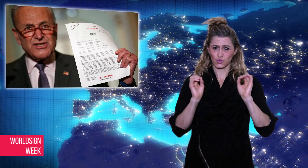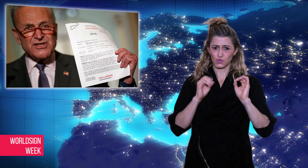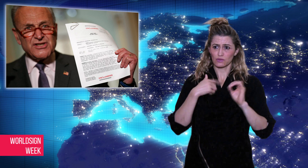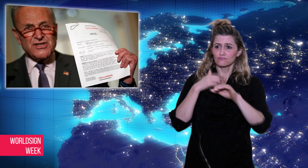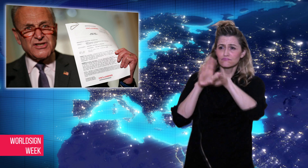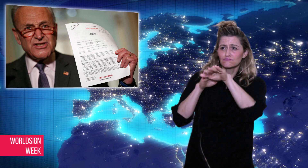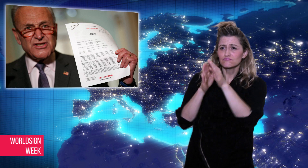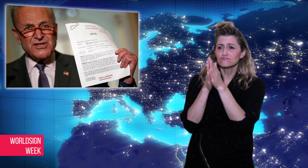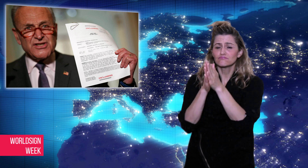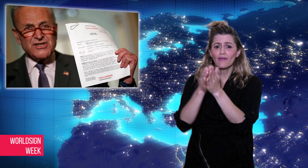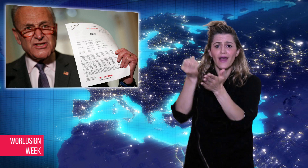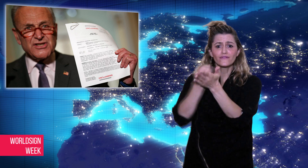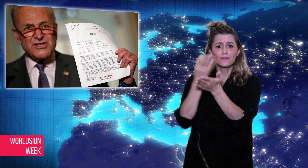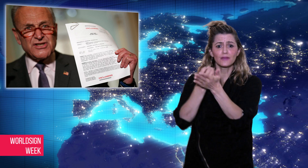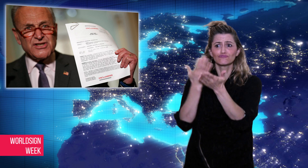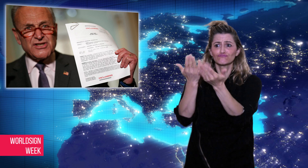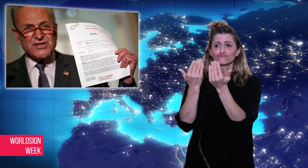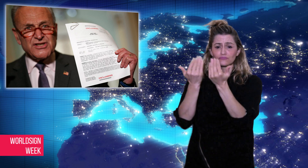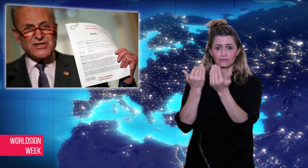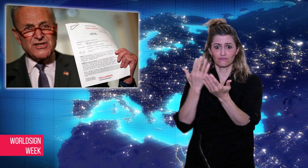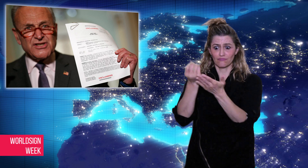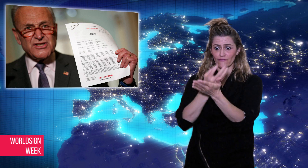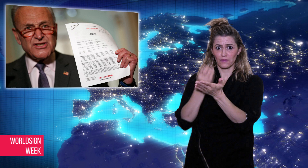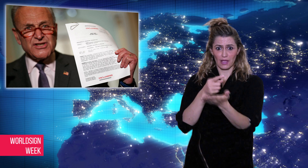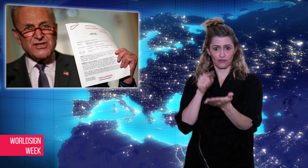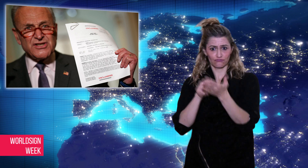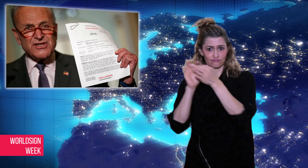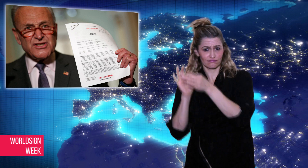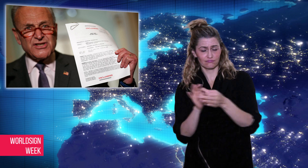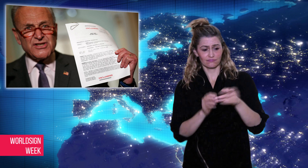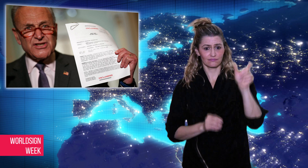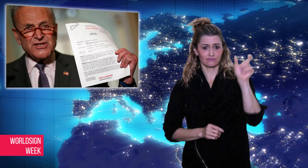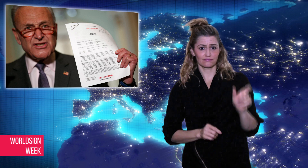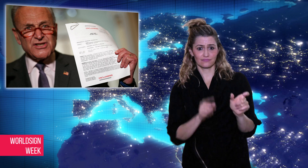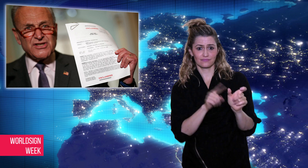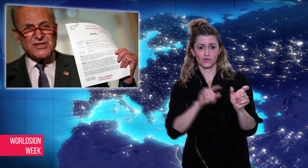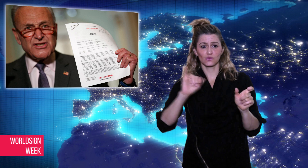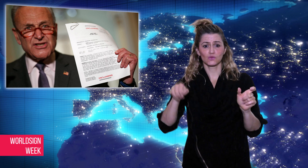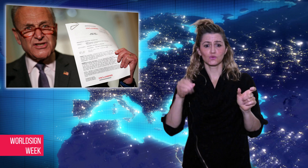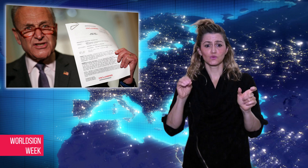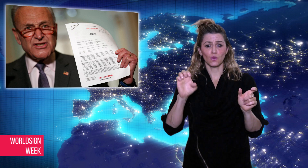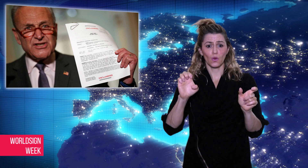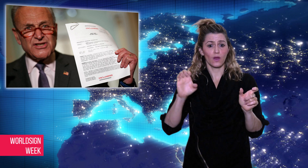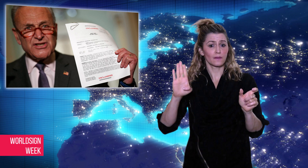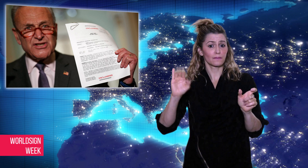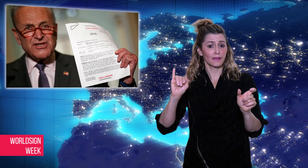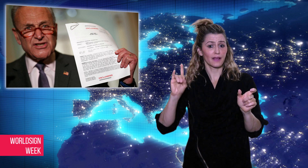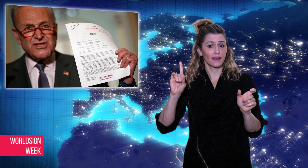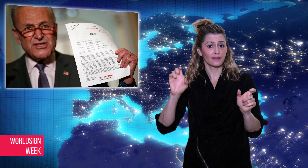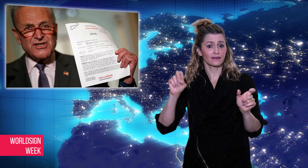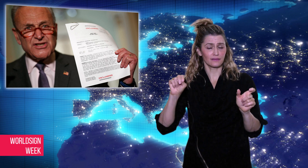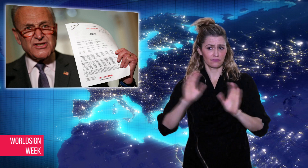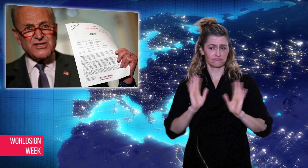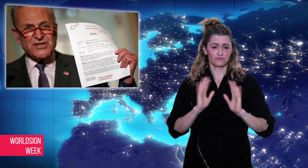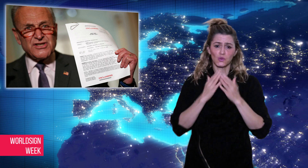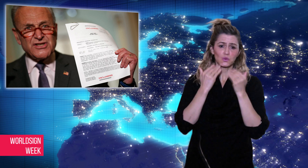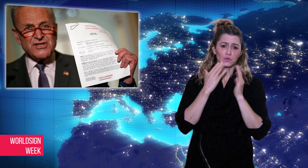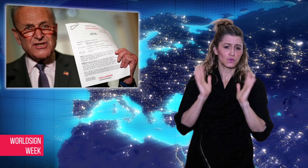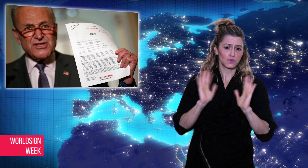president, but denies that he sought